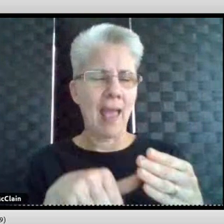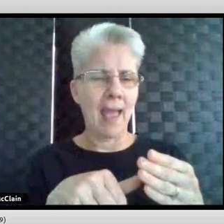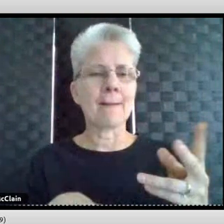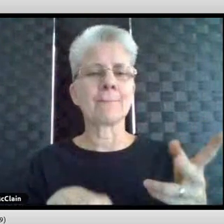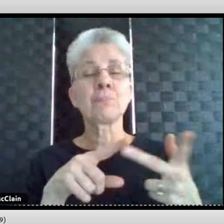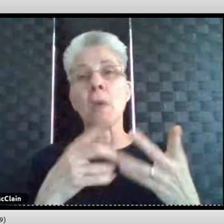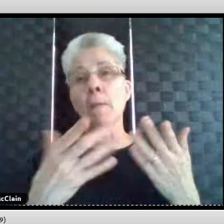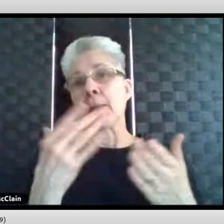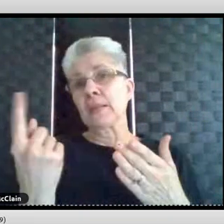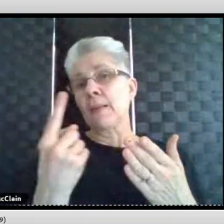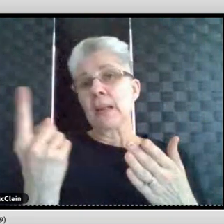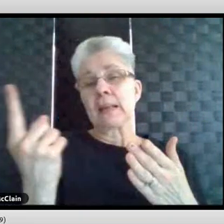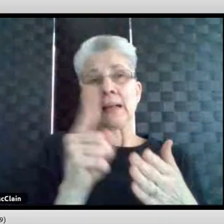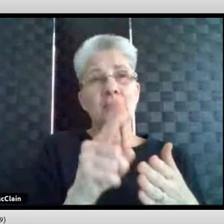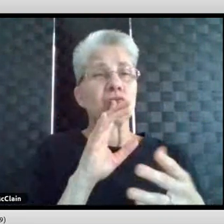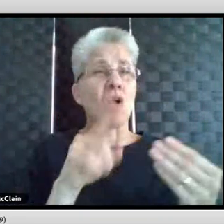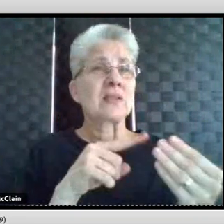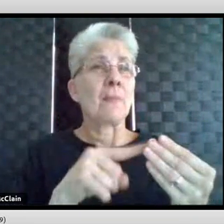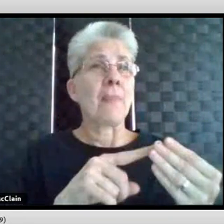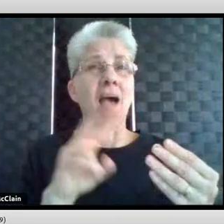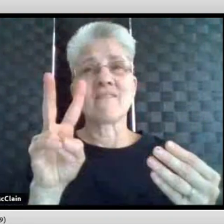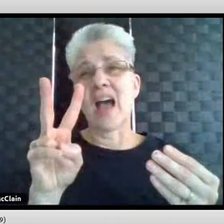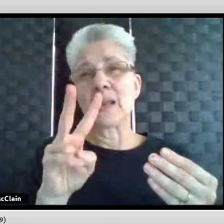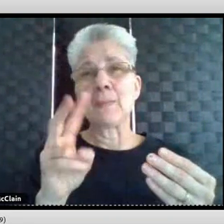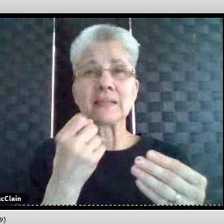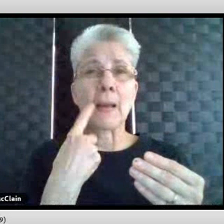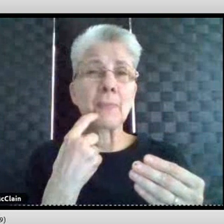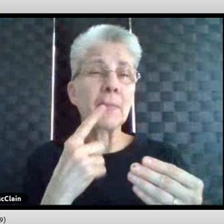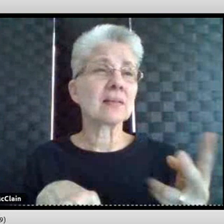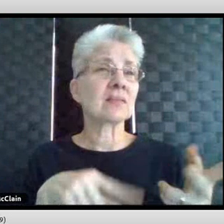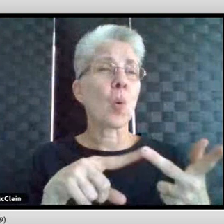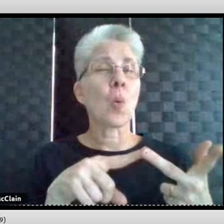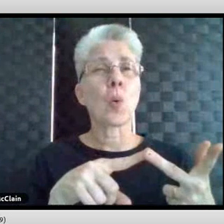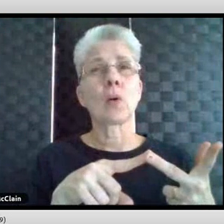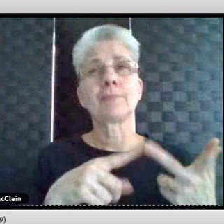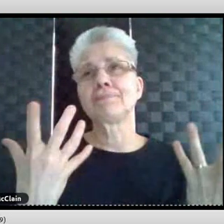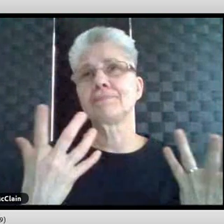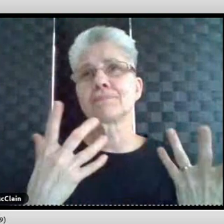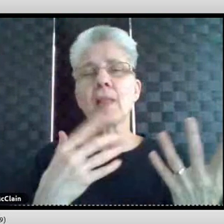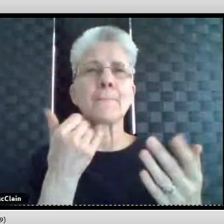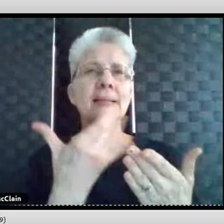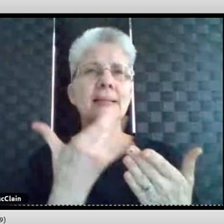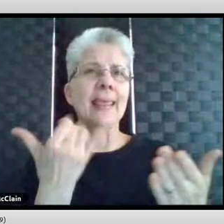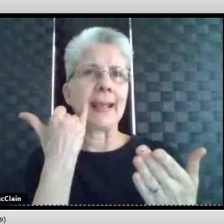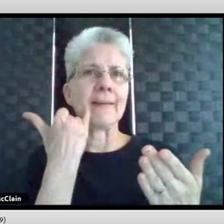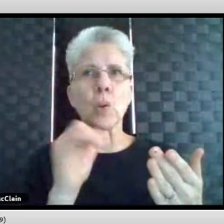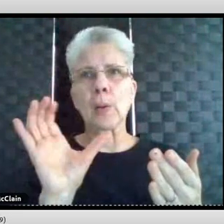but maybe somebody comes in and talks about vitamin supplements or, you know, the best things if your cholesterol's high